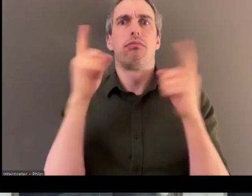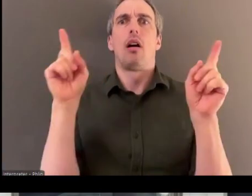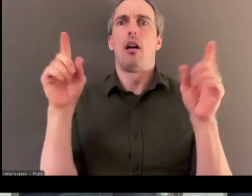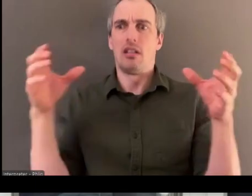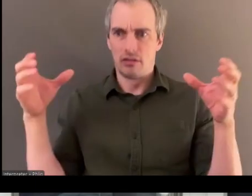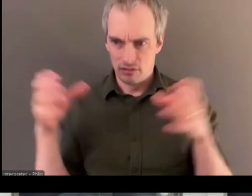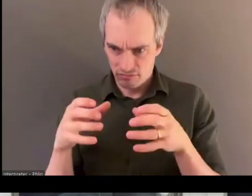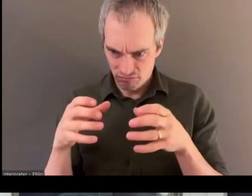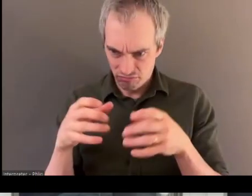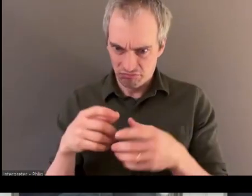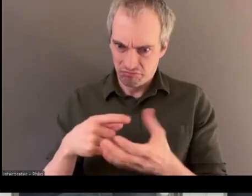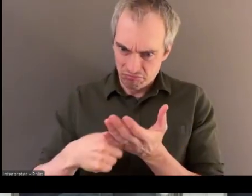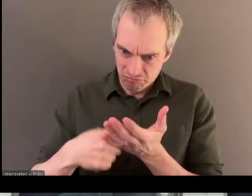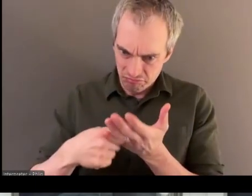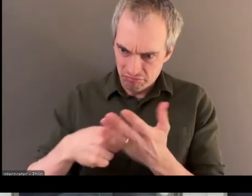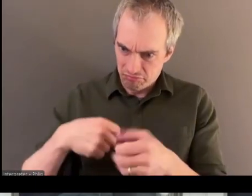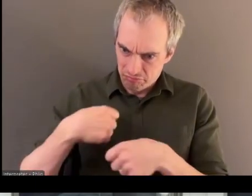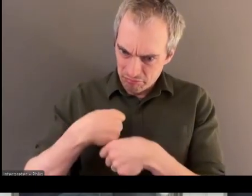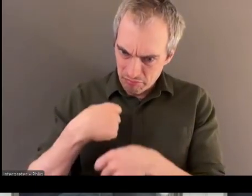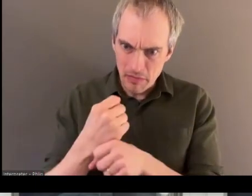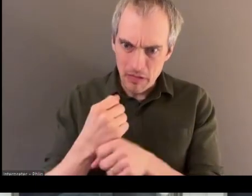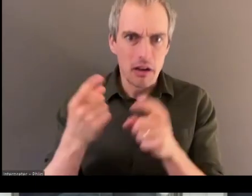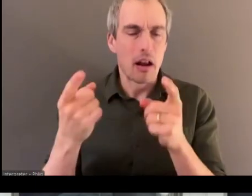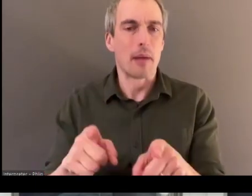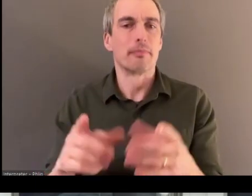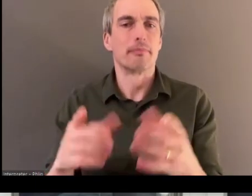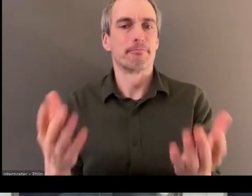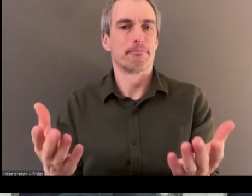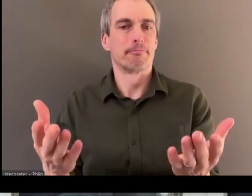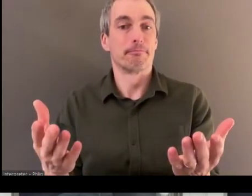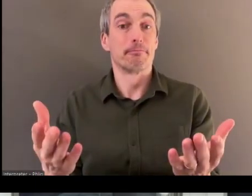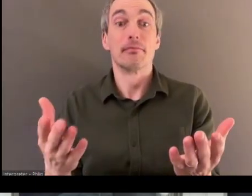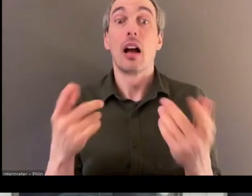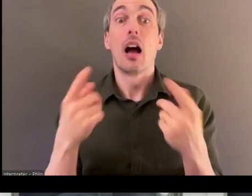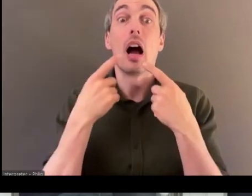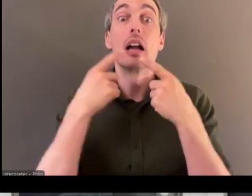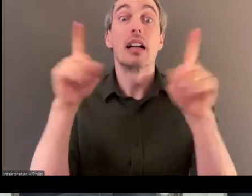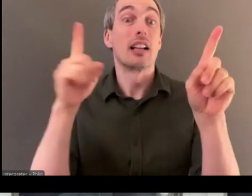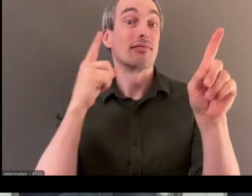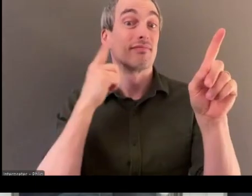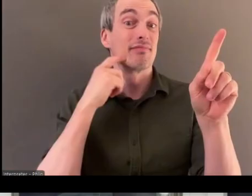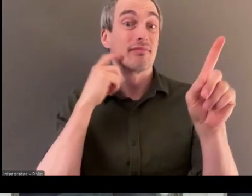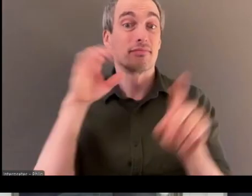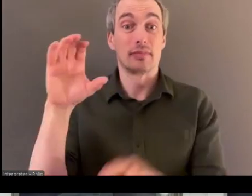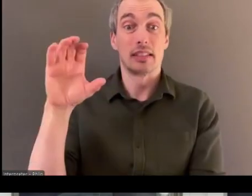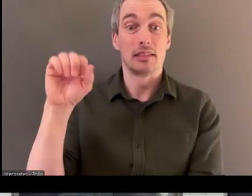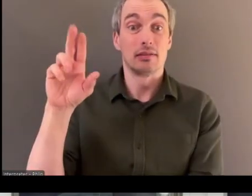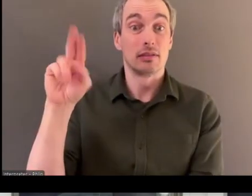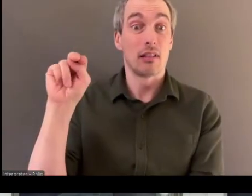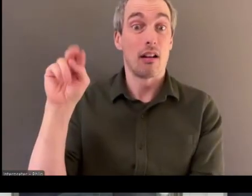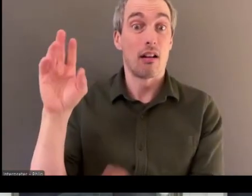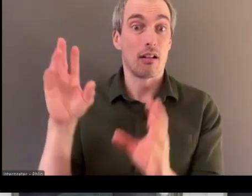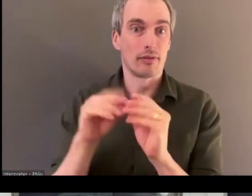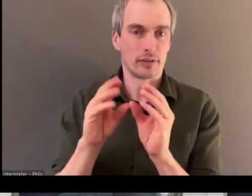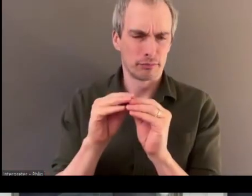So we announced it publicly at CSUN, a conference a few weeks ago, or was it almost a month ago?